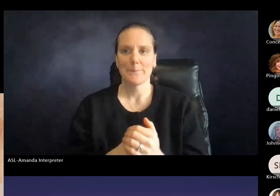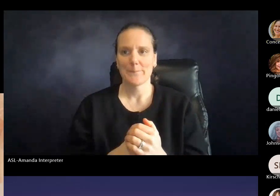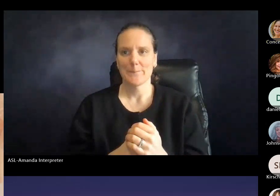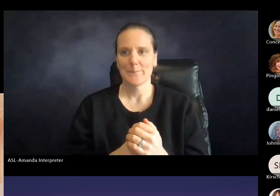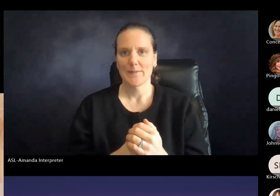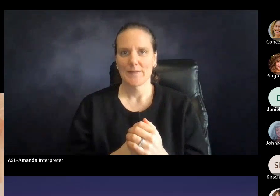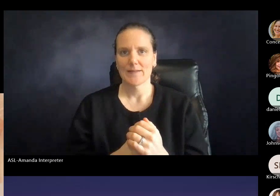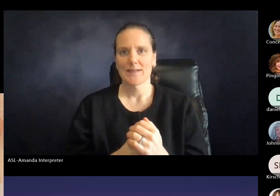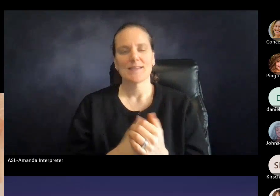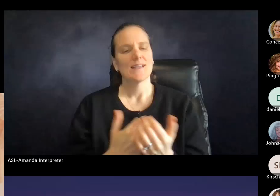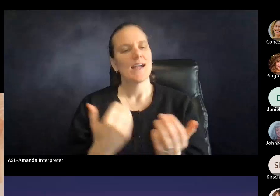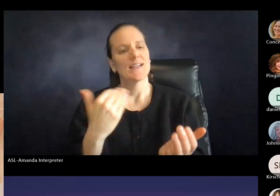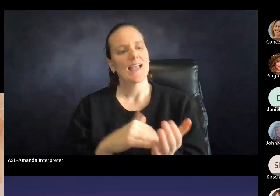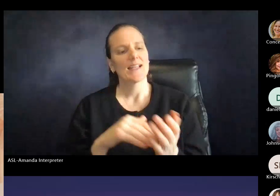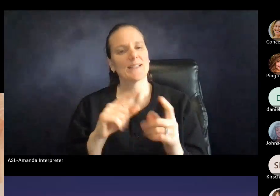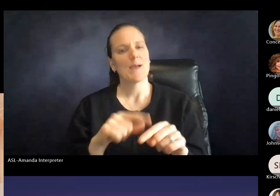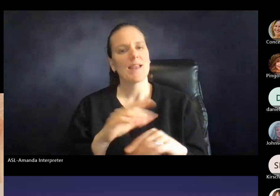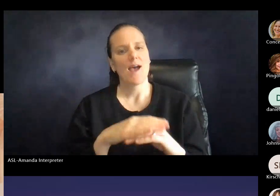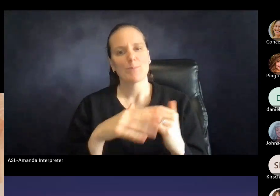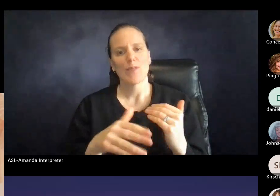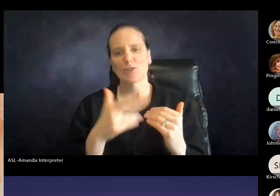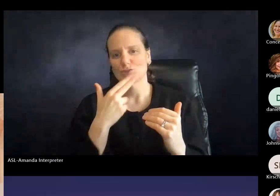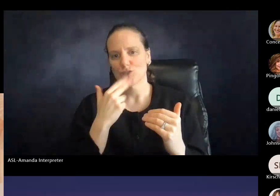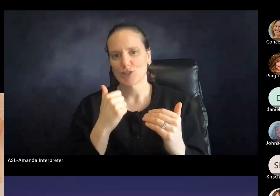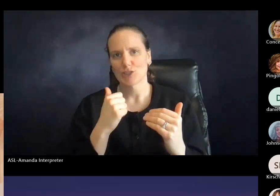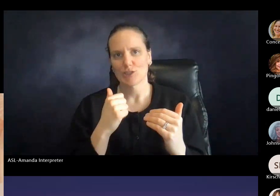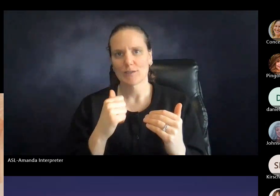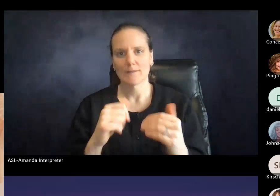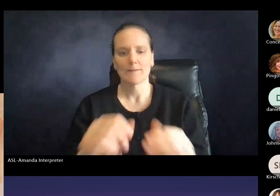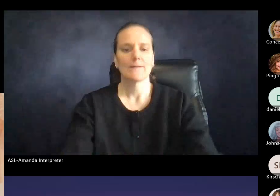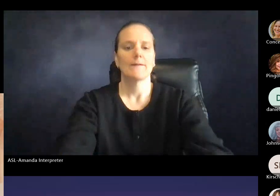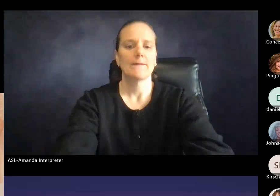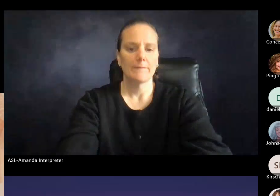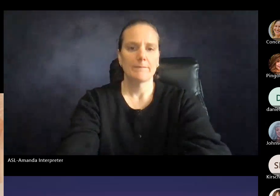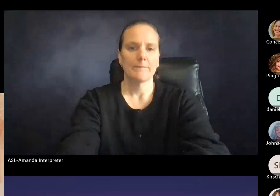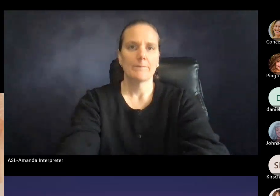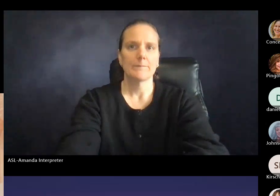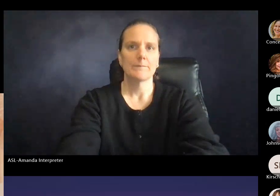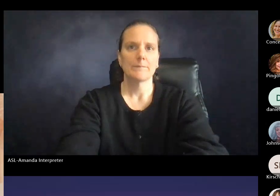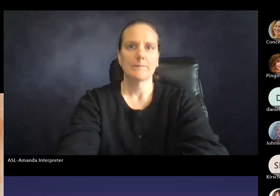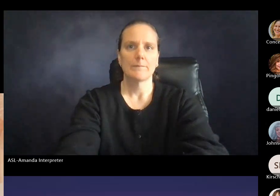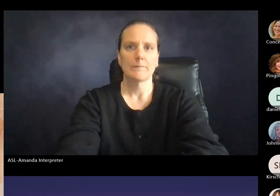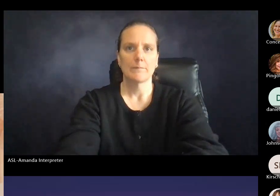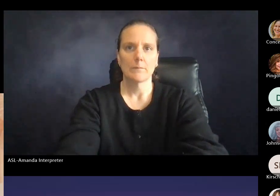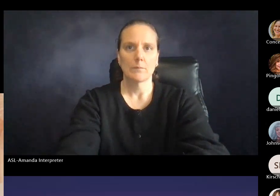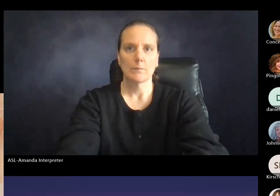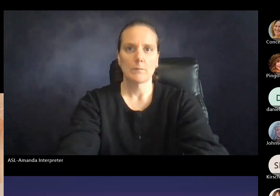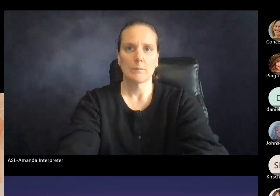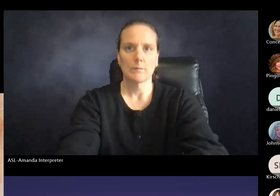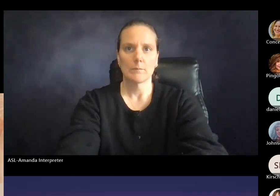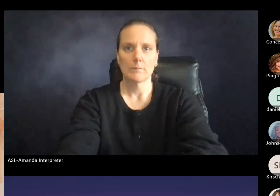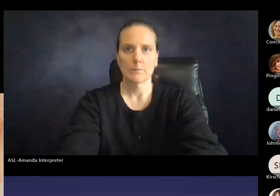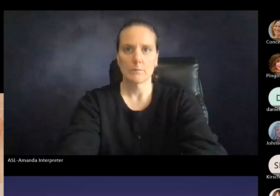Again, it depends on your blood sugar stability. So if are a person who starts to get foggy really soon